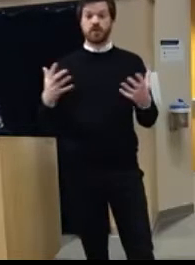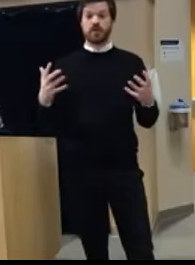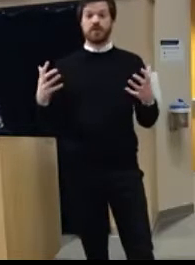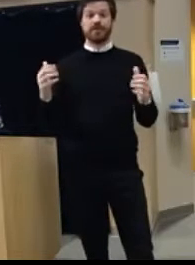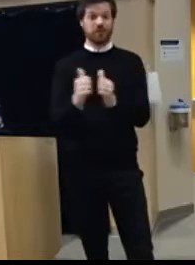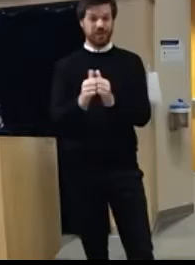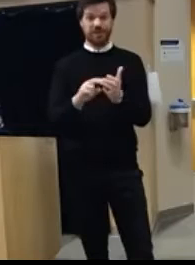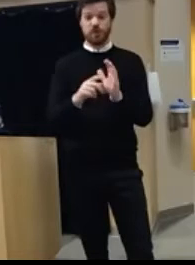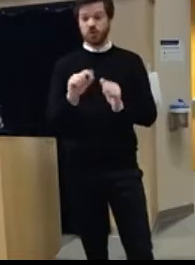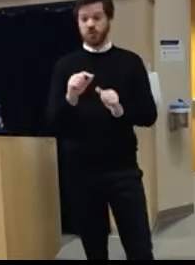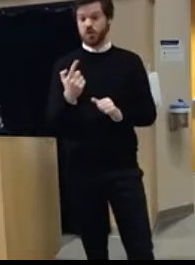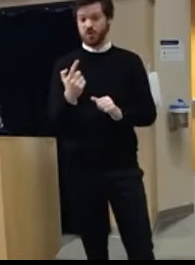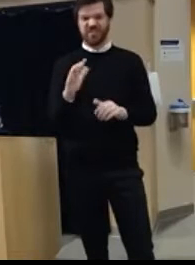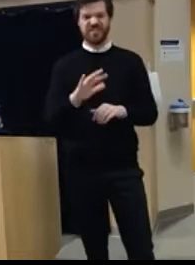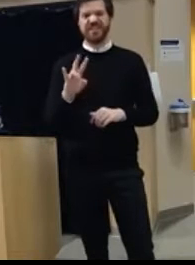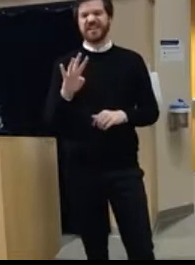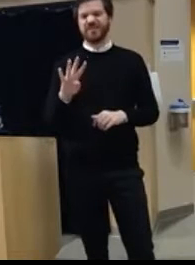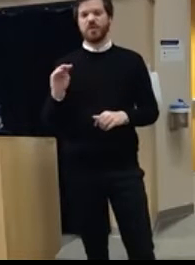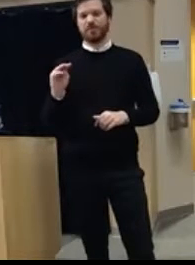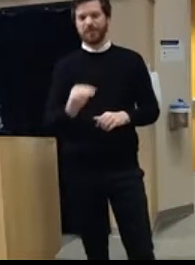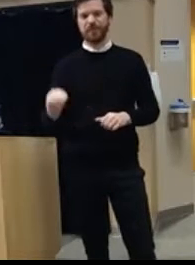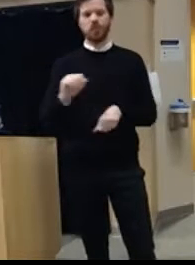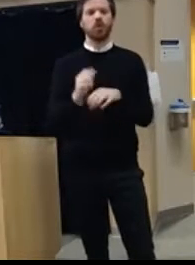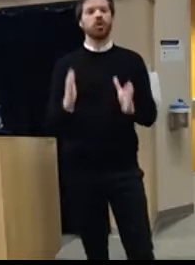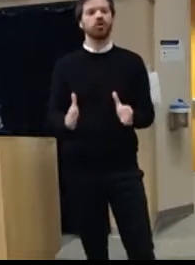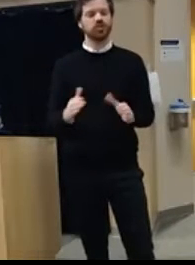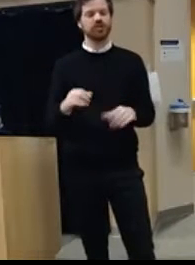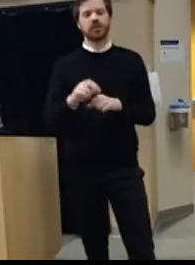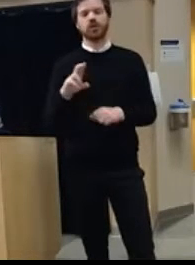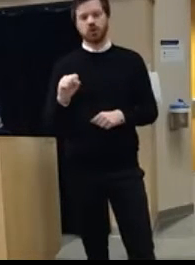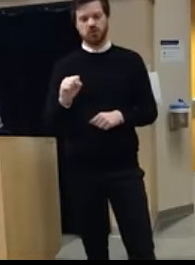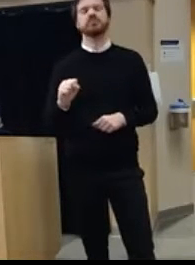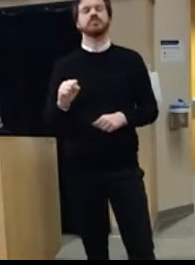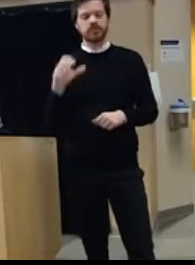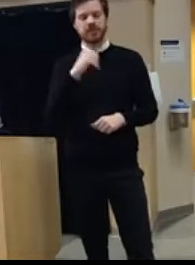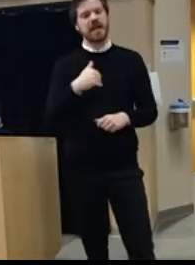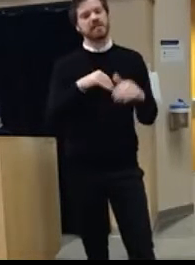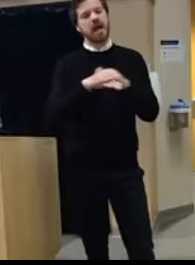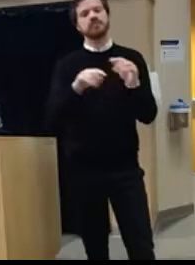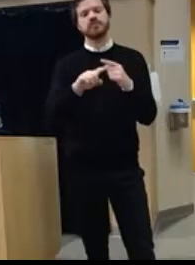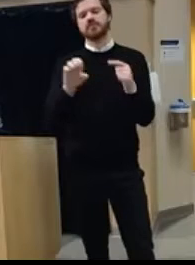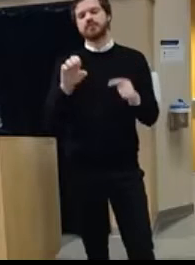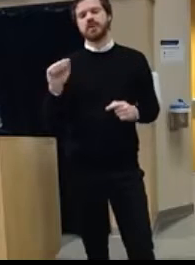2021 about 74 million workers in the United States are estimated to have access to an EAP so I think